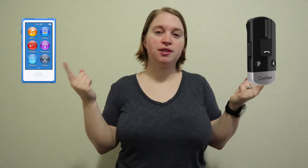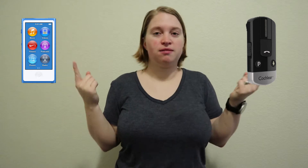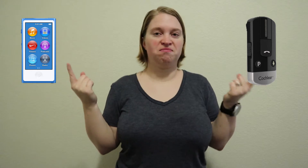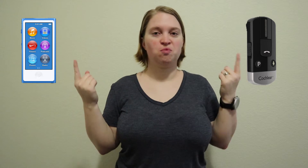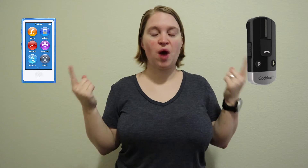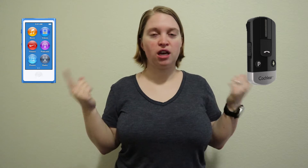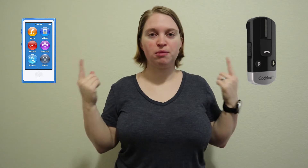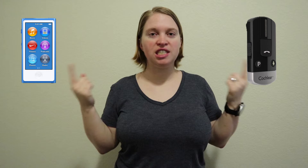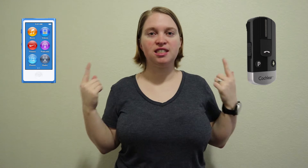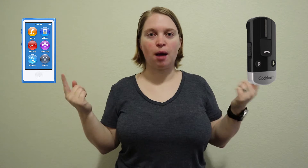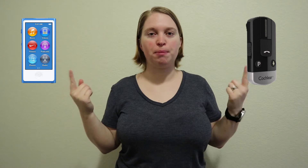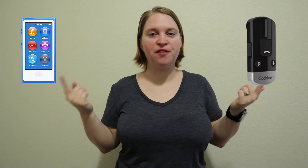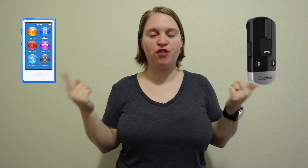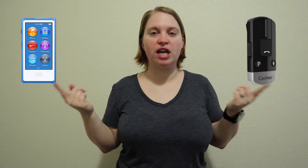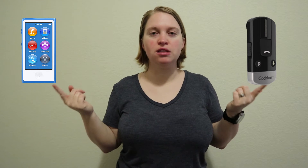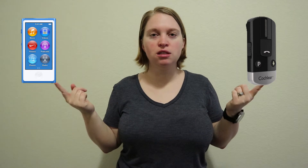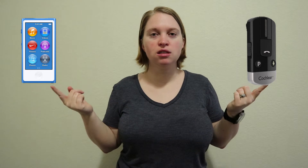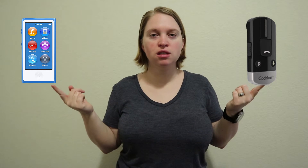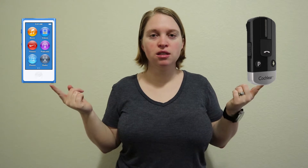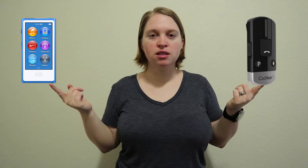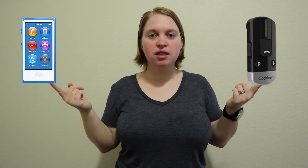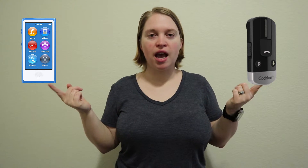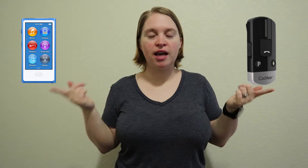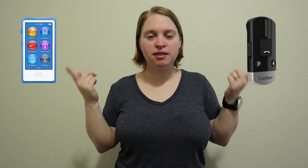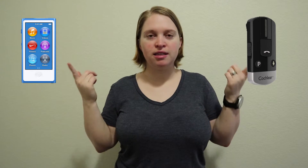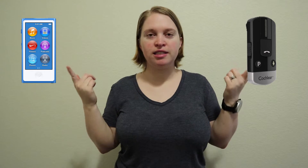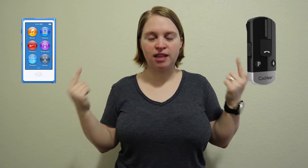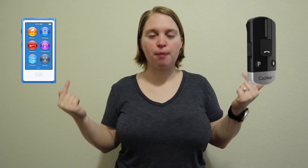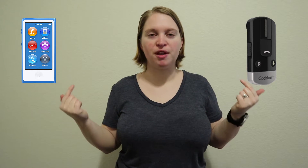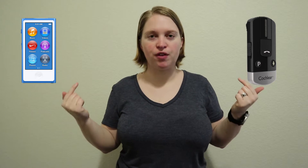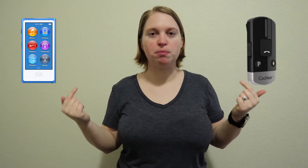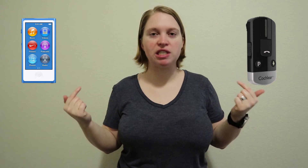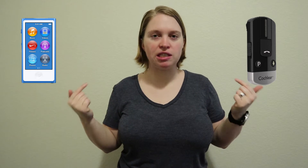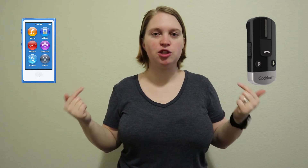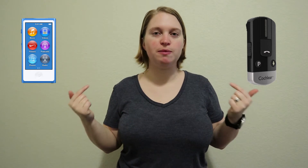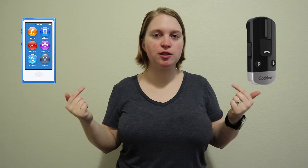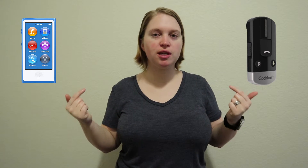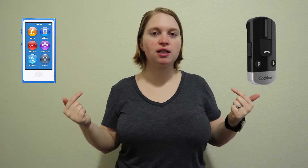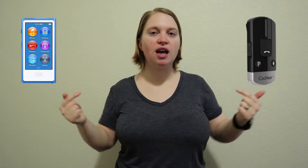randomly stopped be friends and stop me from listening to music